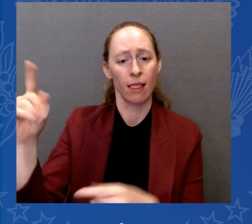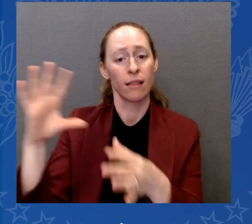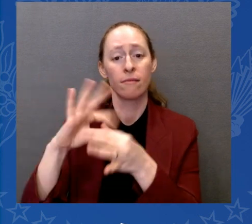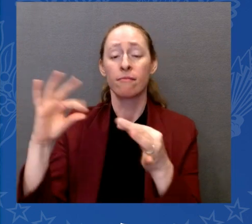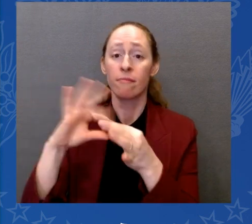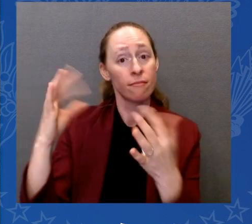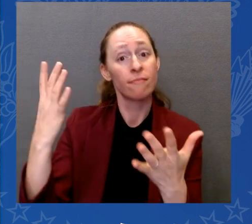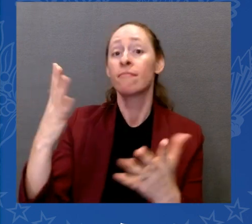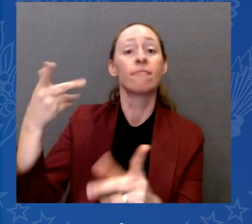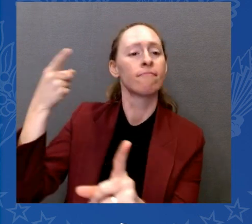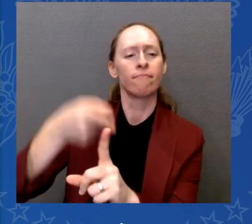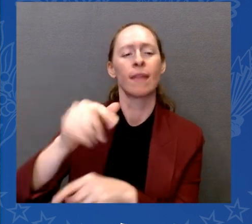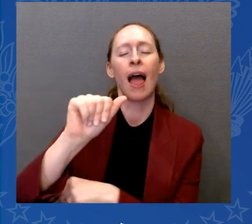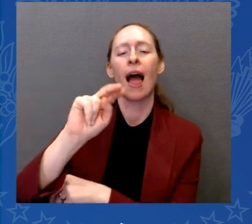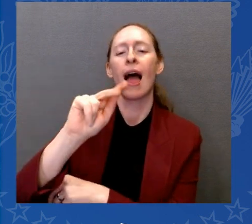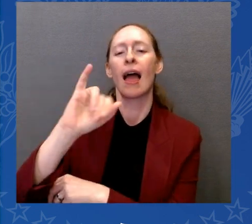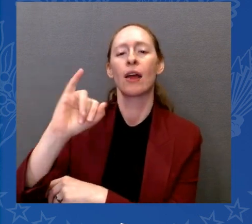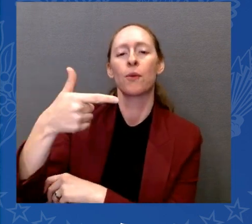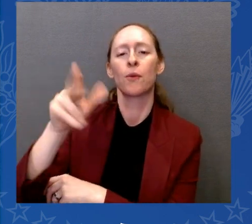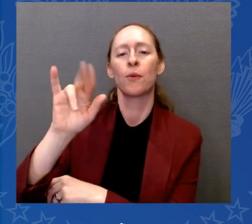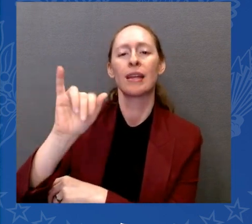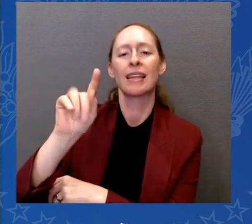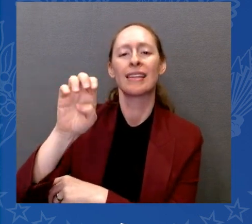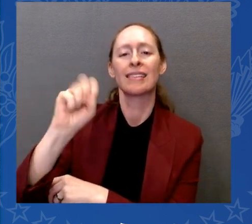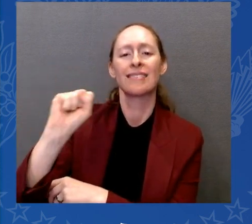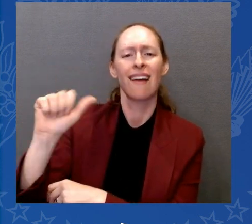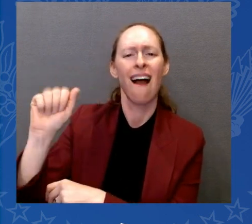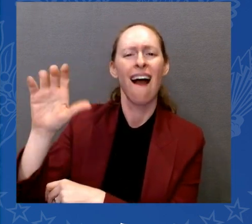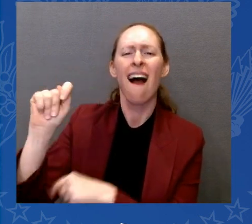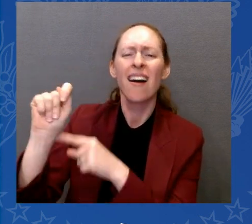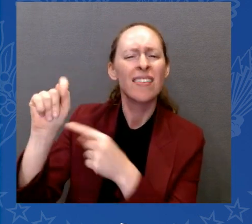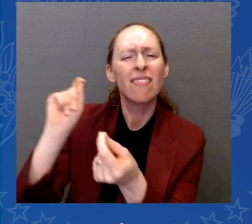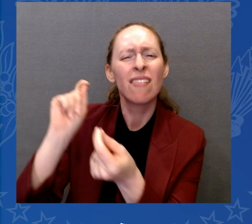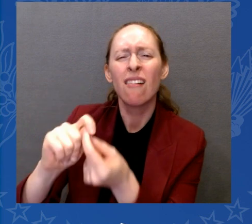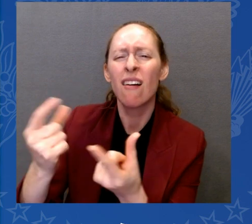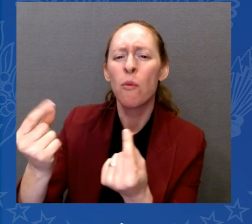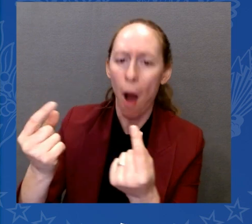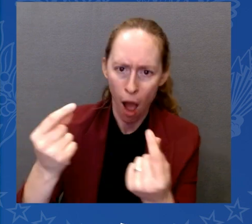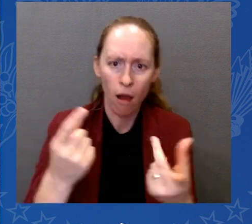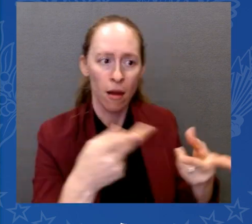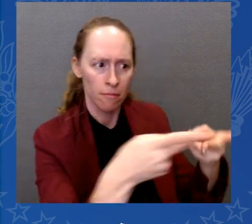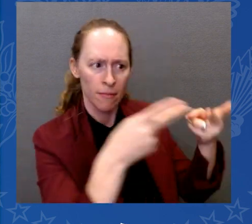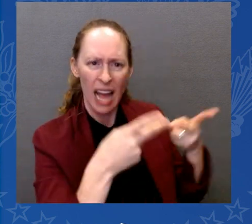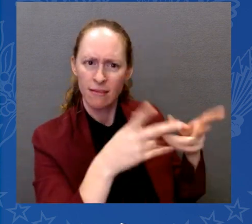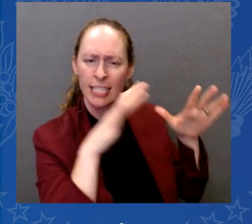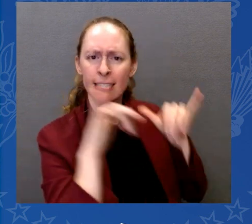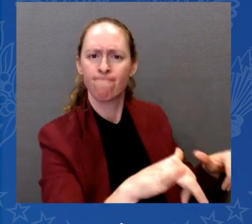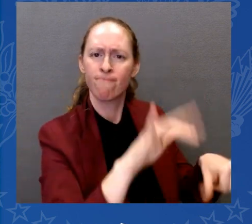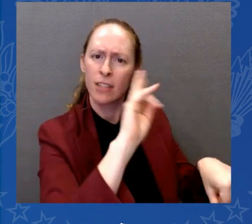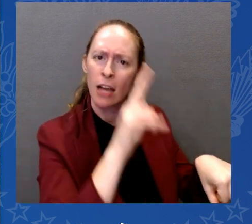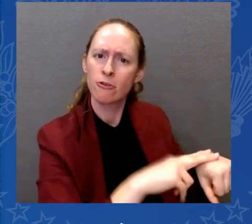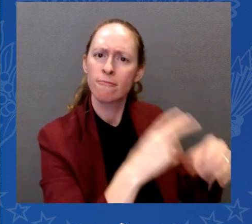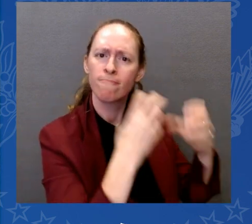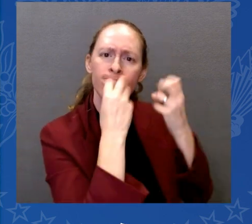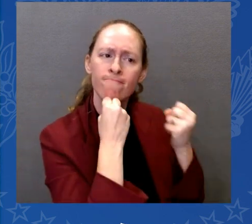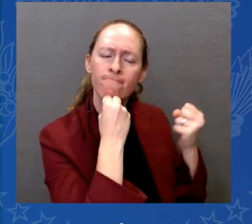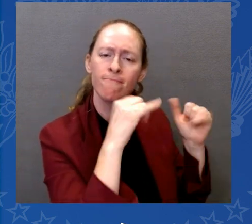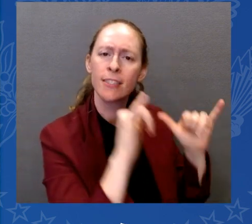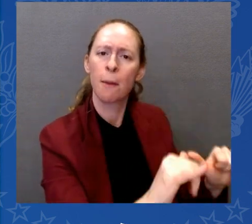Presidents of both parties have used the Antiquities Act to preserve America's natural treasures, from the Grand Canyon, to the Statue of Liberty,